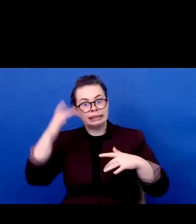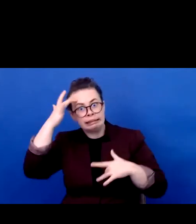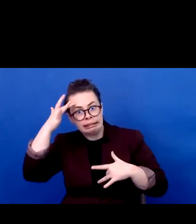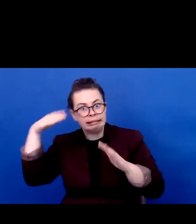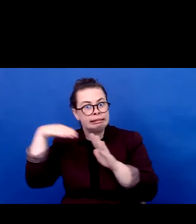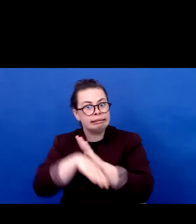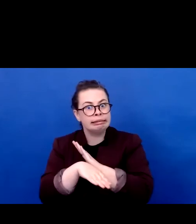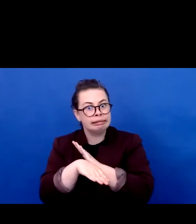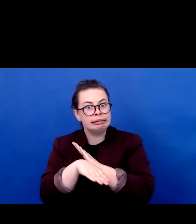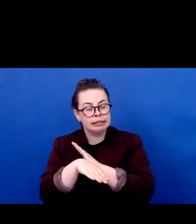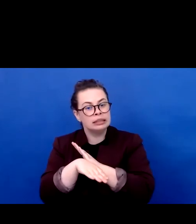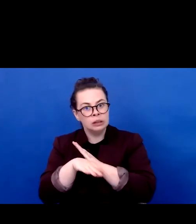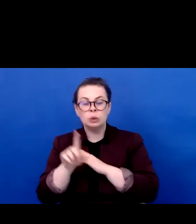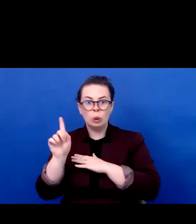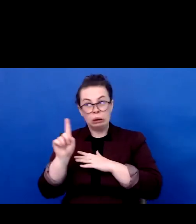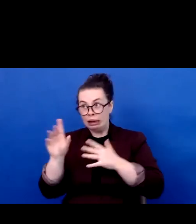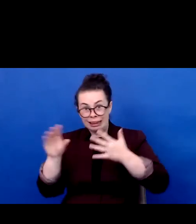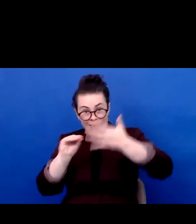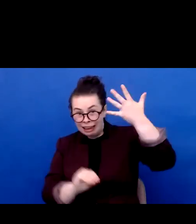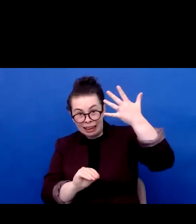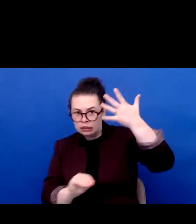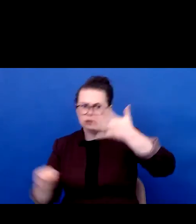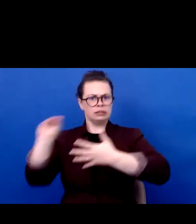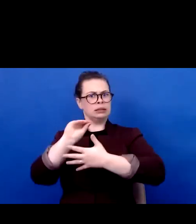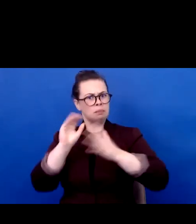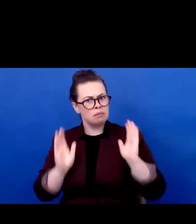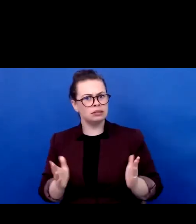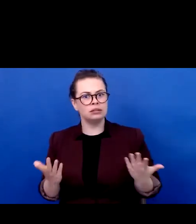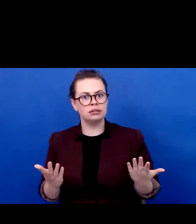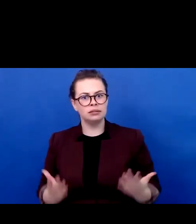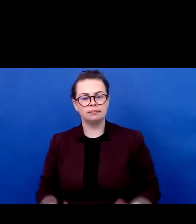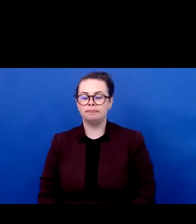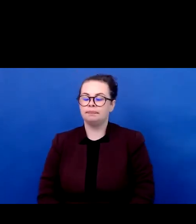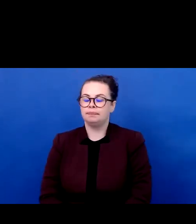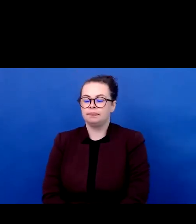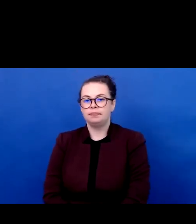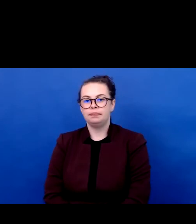with regard to social protection many measures were introduced in different countries during